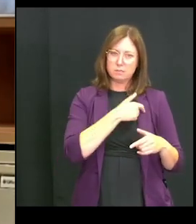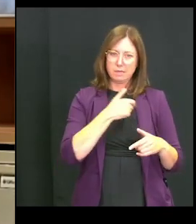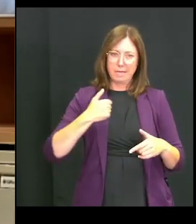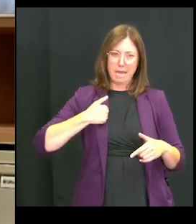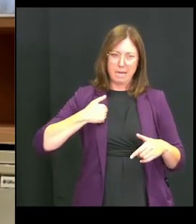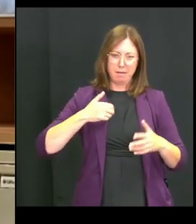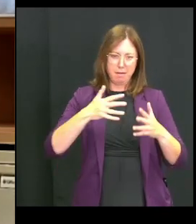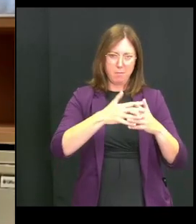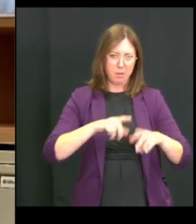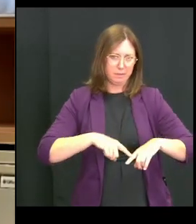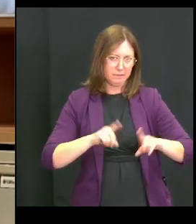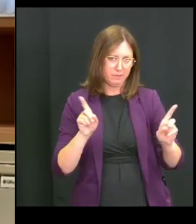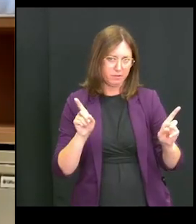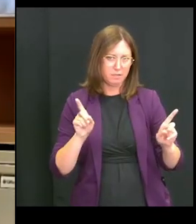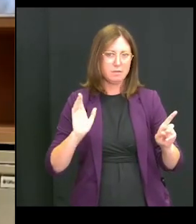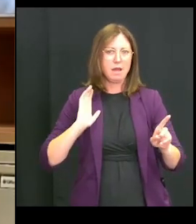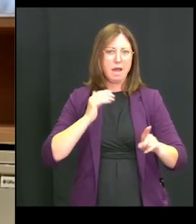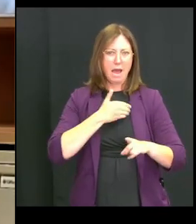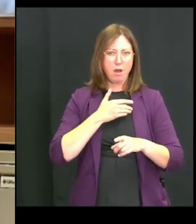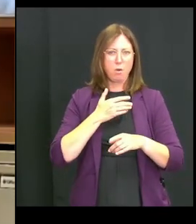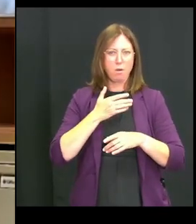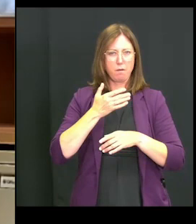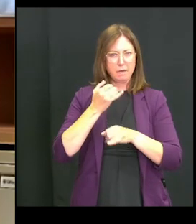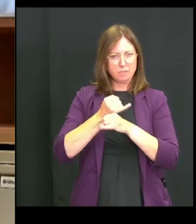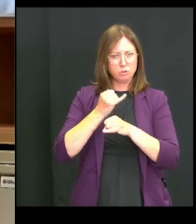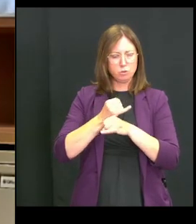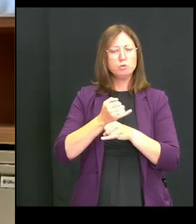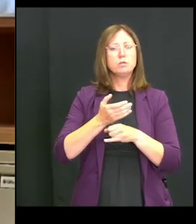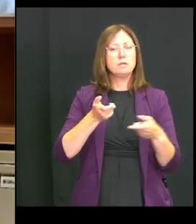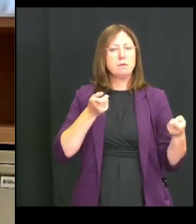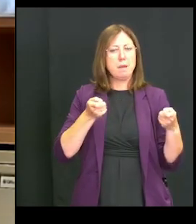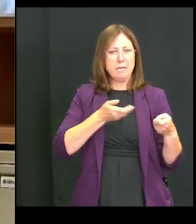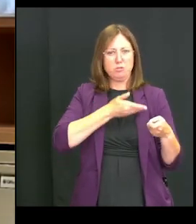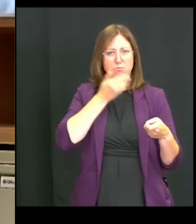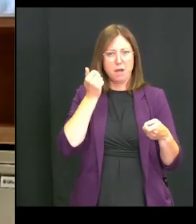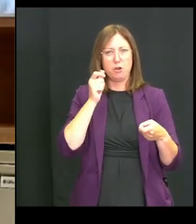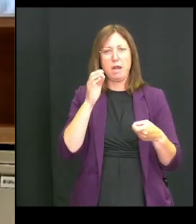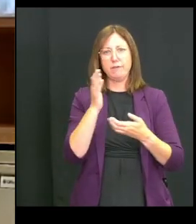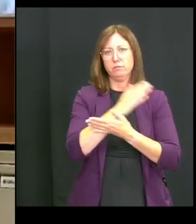are better structured to manage polarization when it occurs, for a variety of reasons.